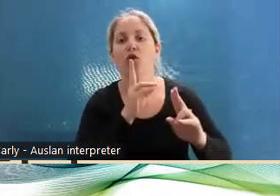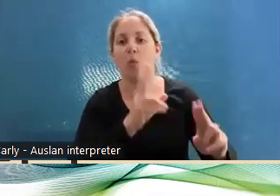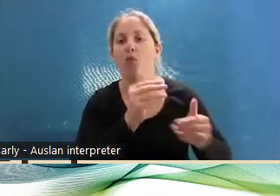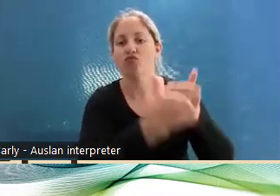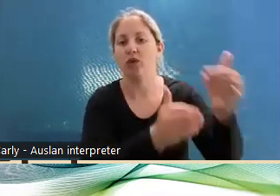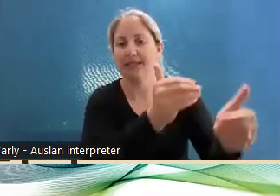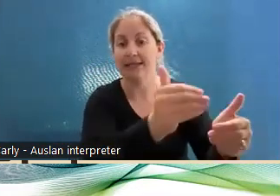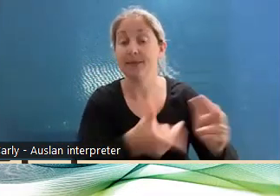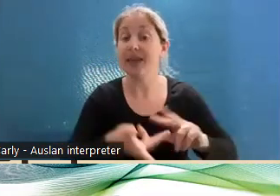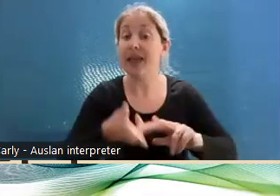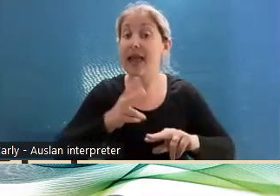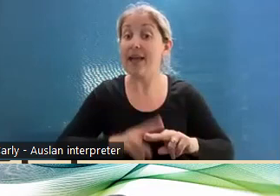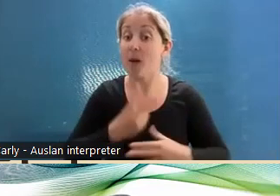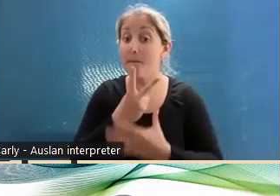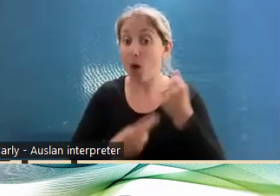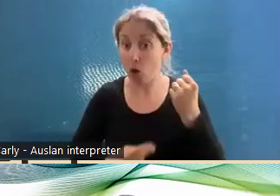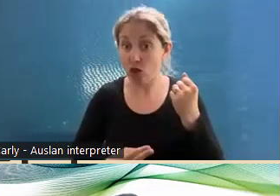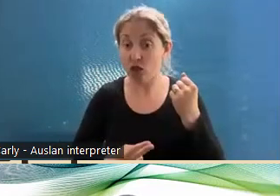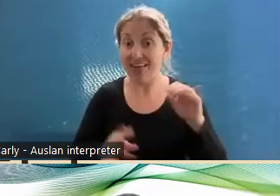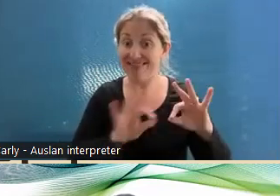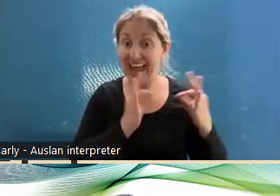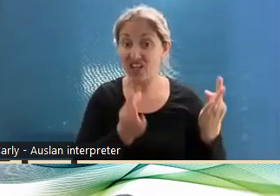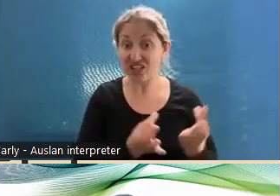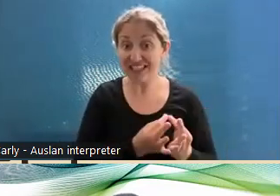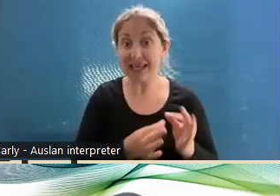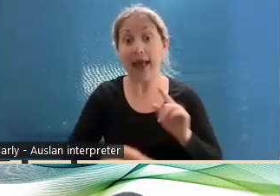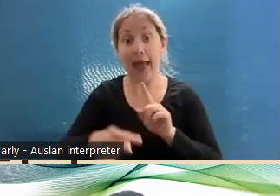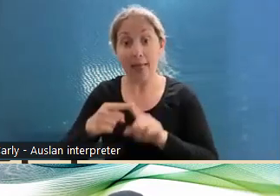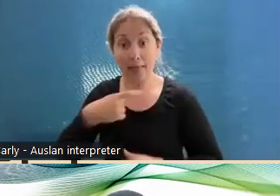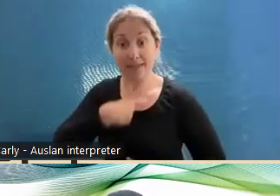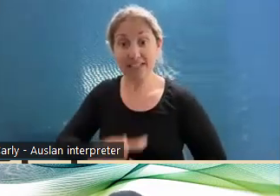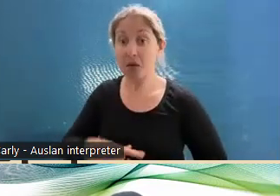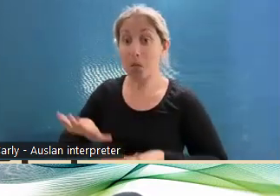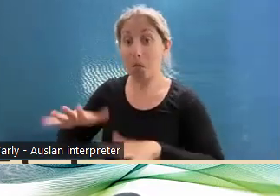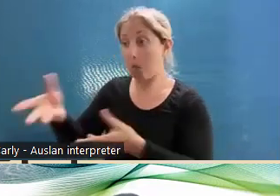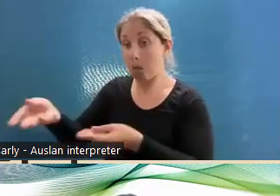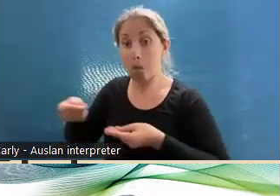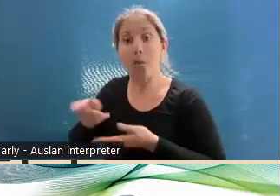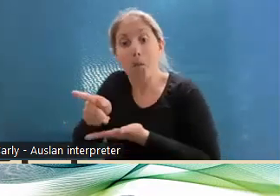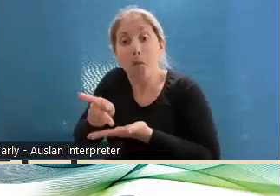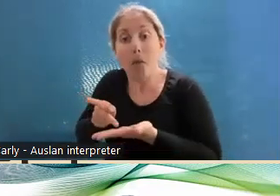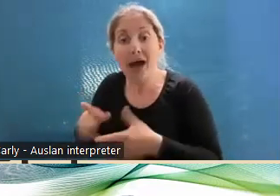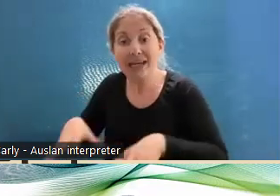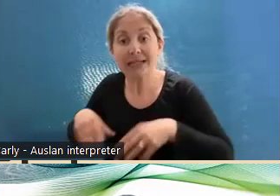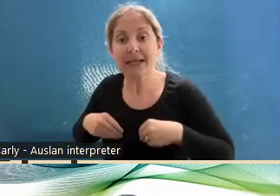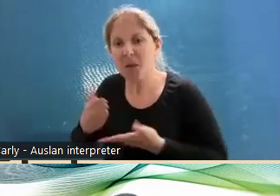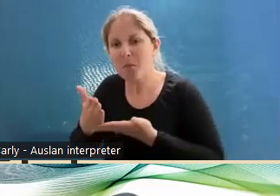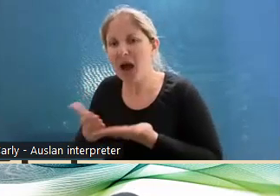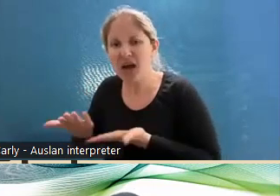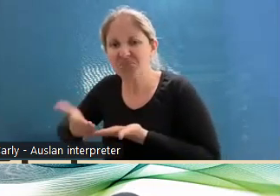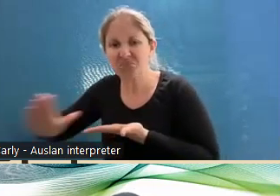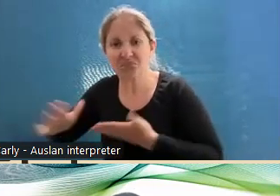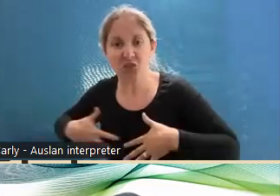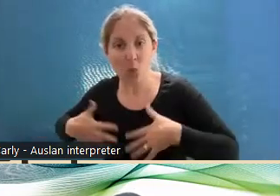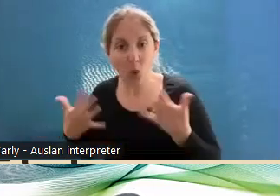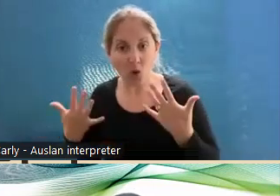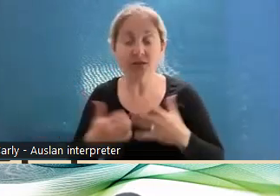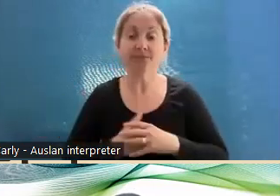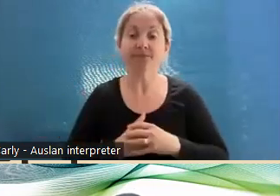If both the participant and agency partially accept the recommendation, then where you